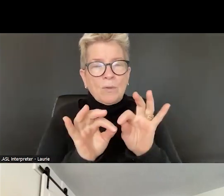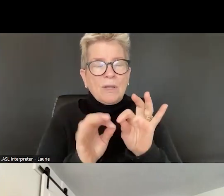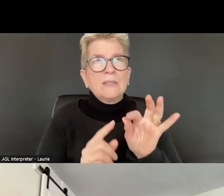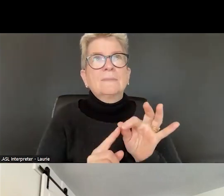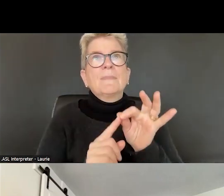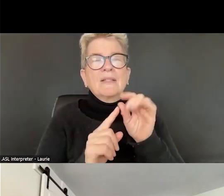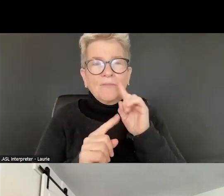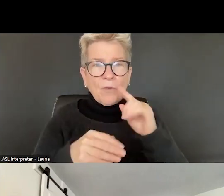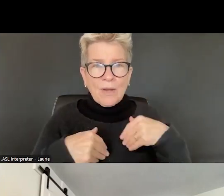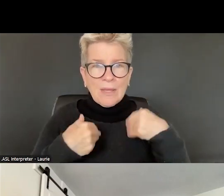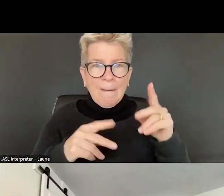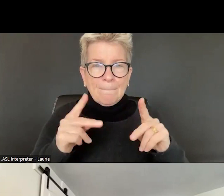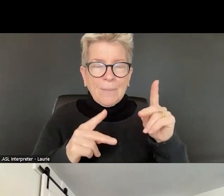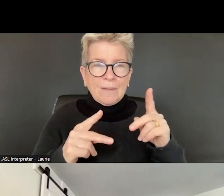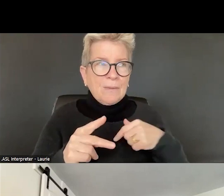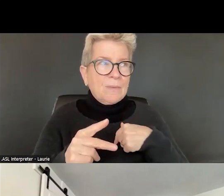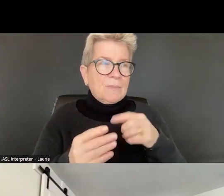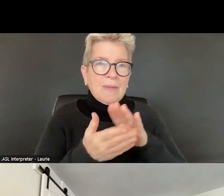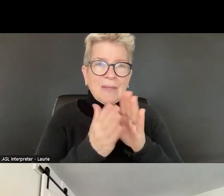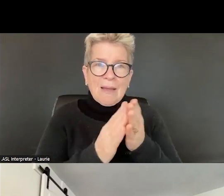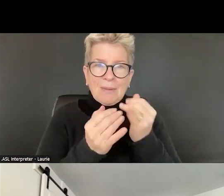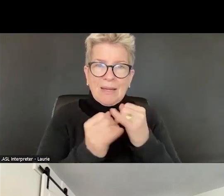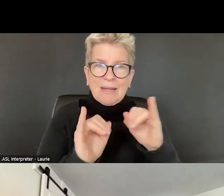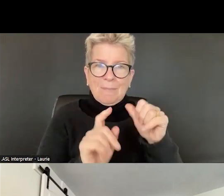they're about to gain their financial Independence. We know that they're